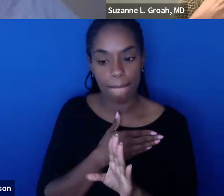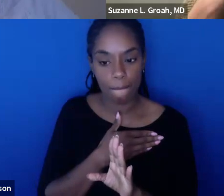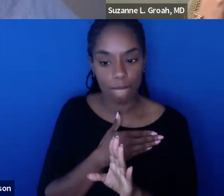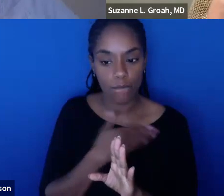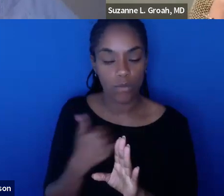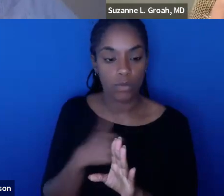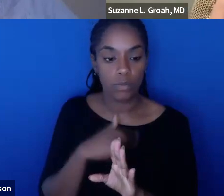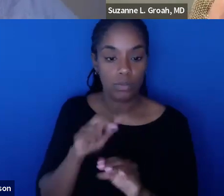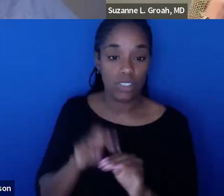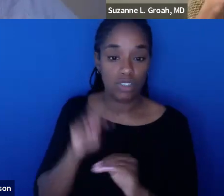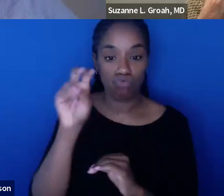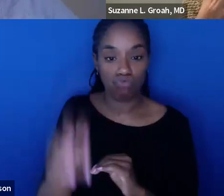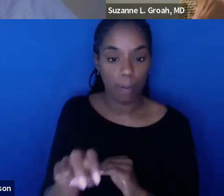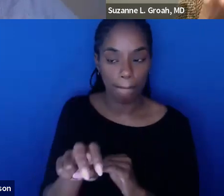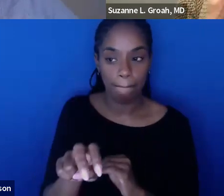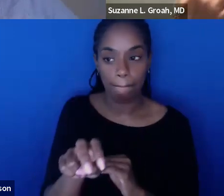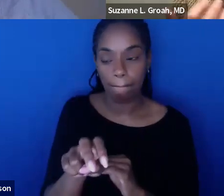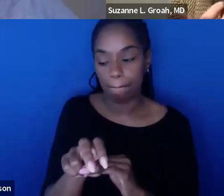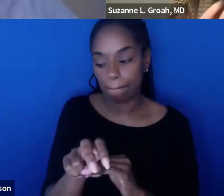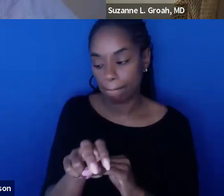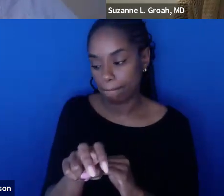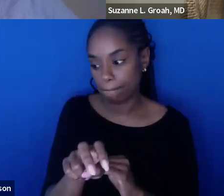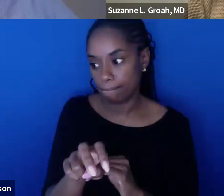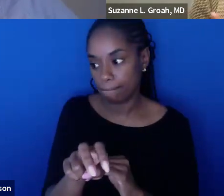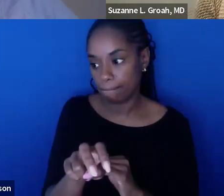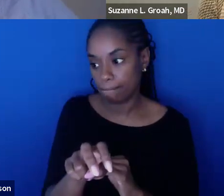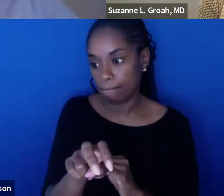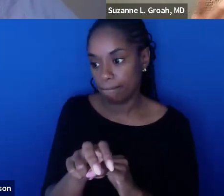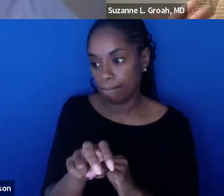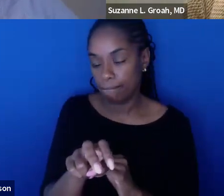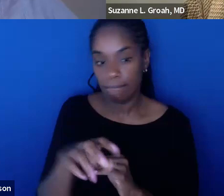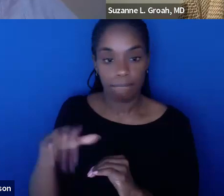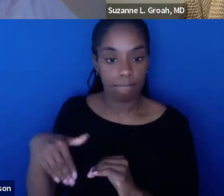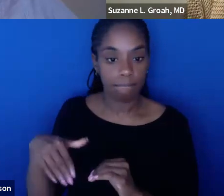to, you haven't used a catheter for so long and then all of a sudden